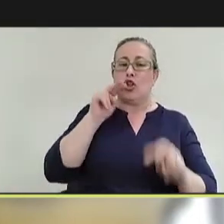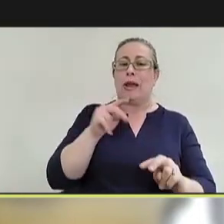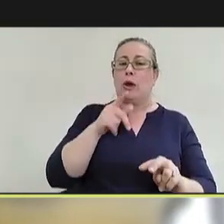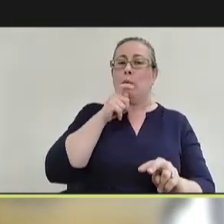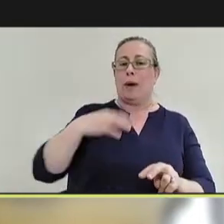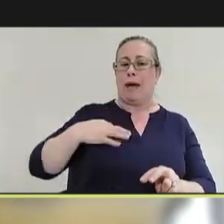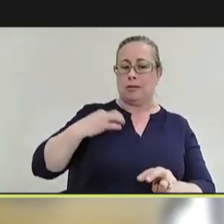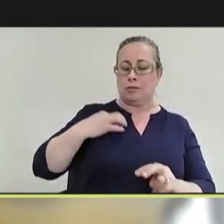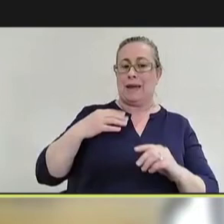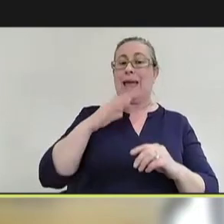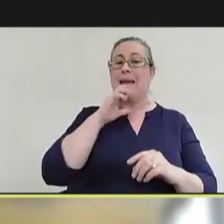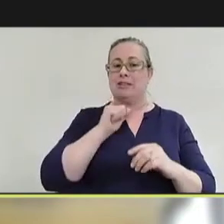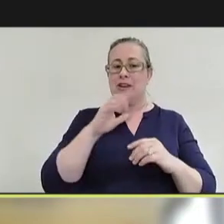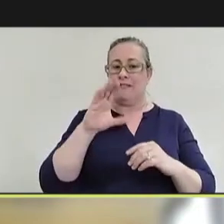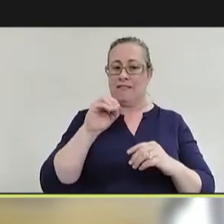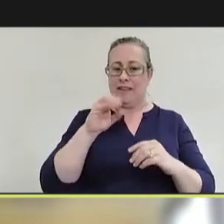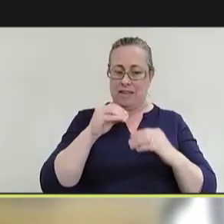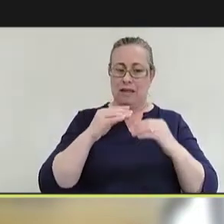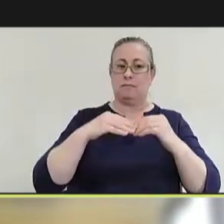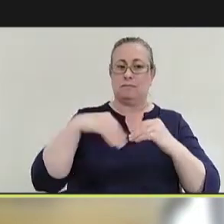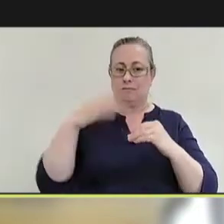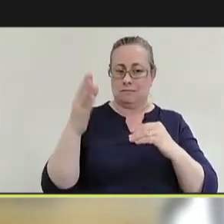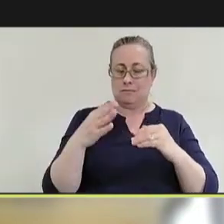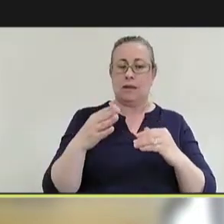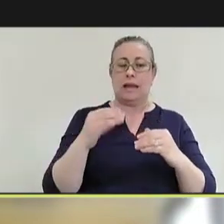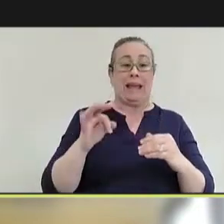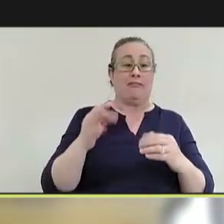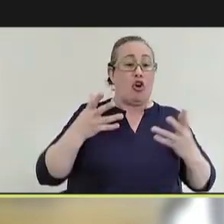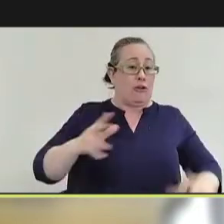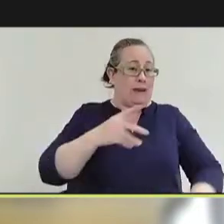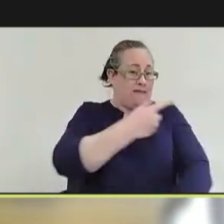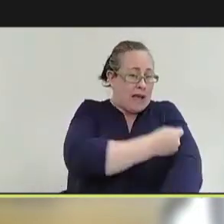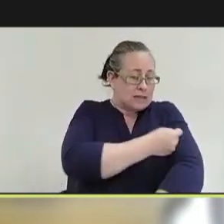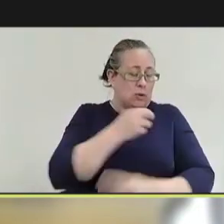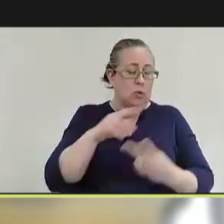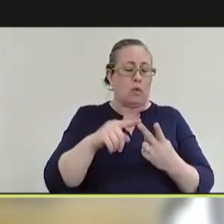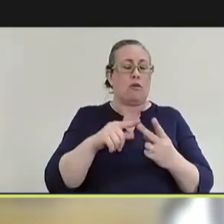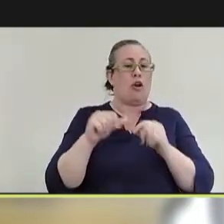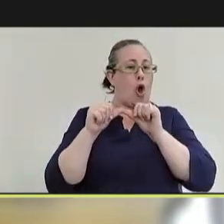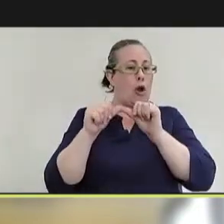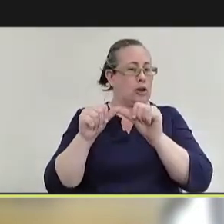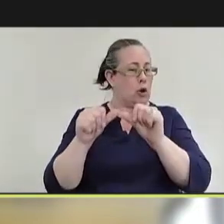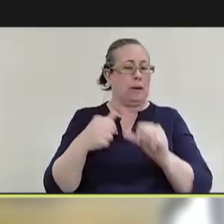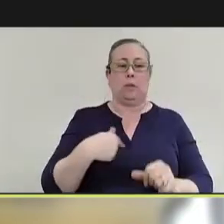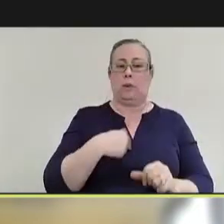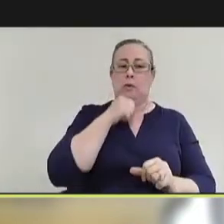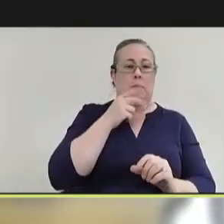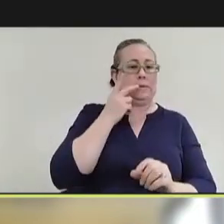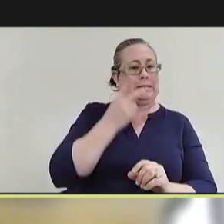if they're already vaccinated or if it's ongoing, then we don't see them in the denominator of this